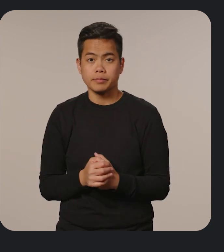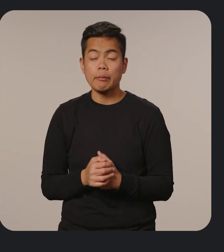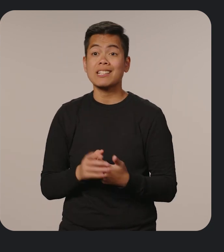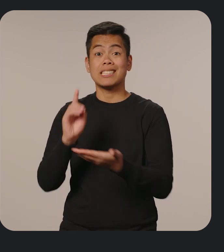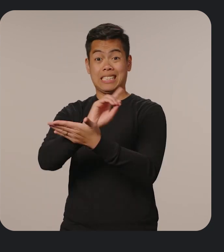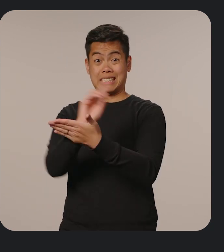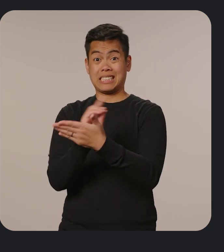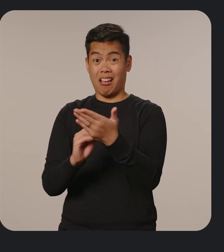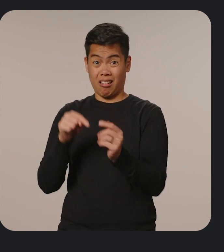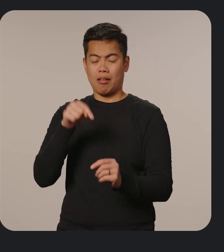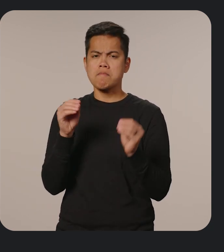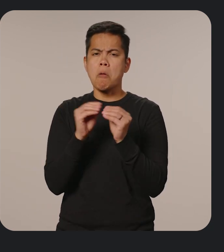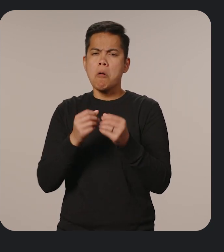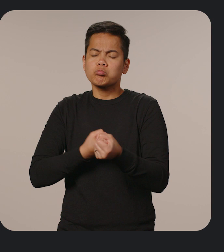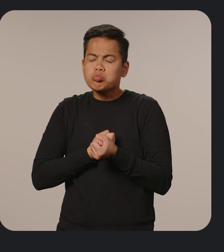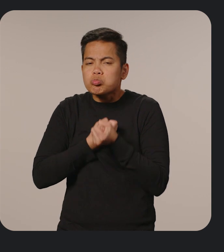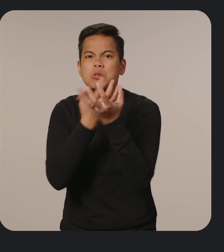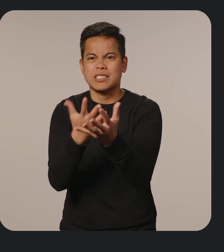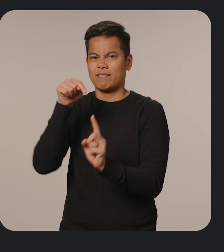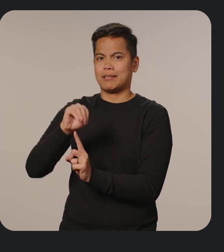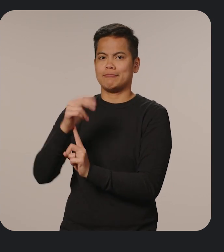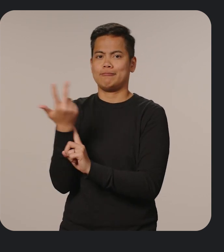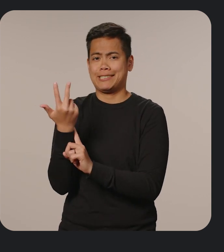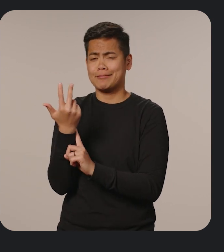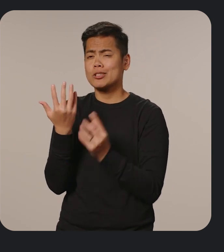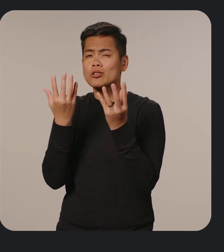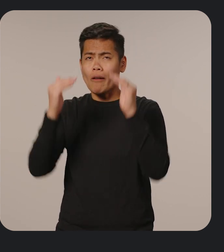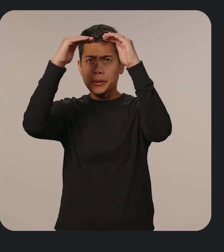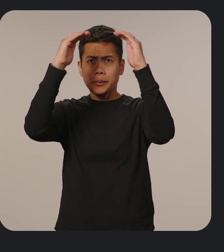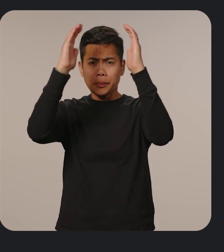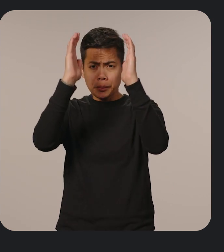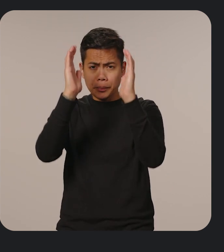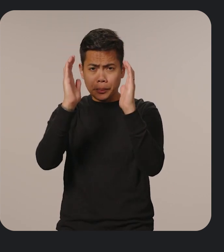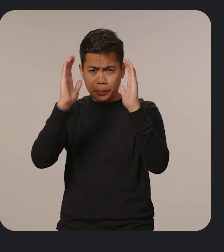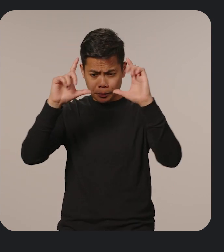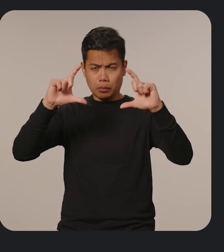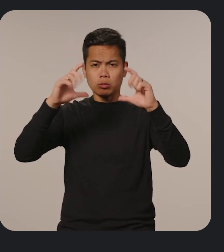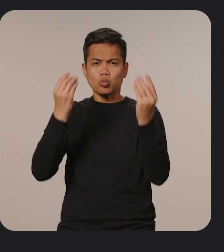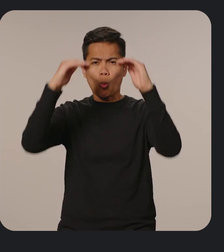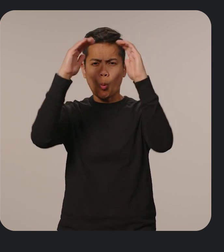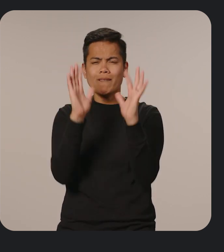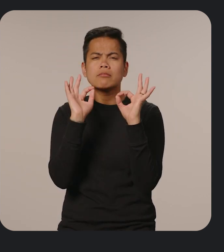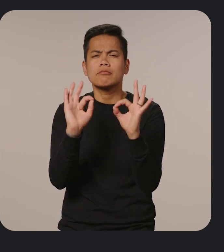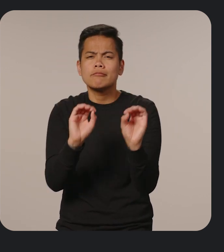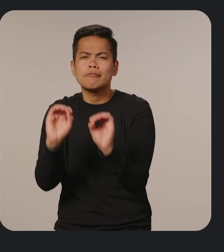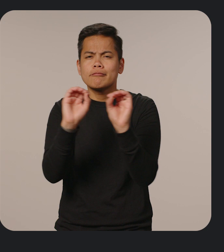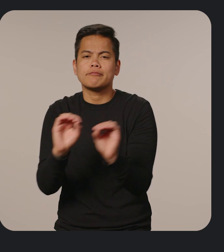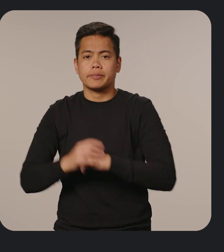It is imbued with speed and tactile movement that makes the user want to scroll. Items are different sizes to communicate